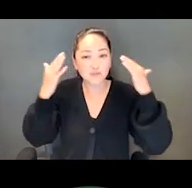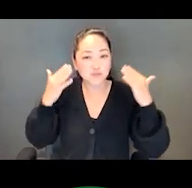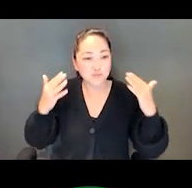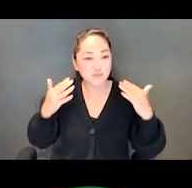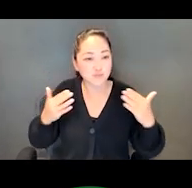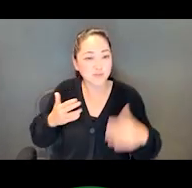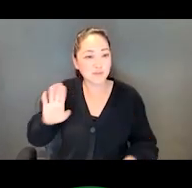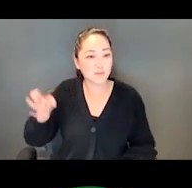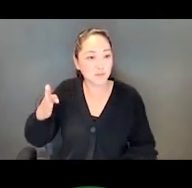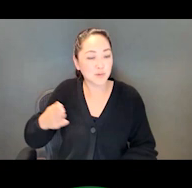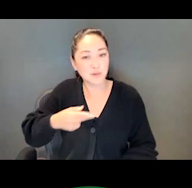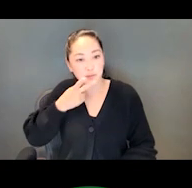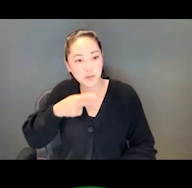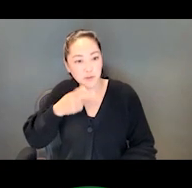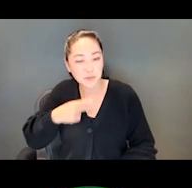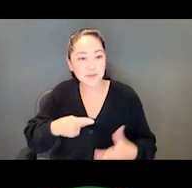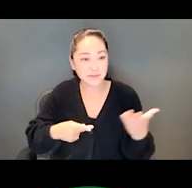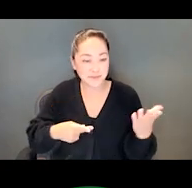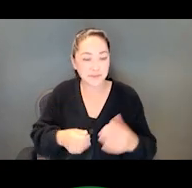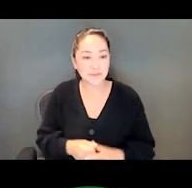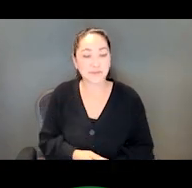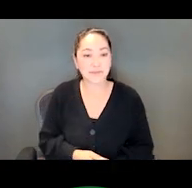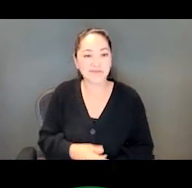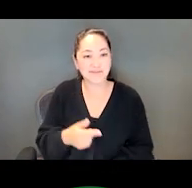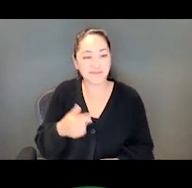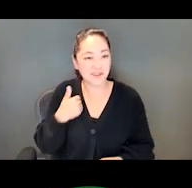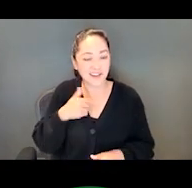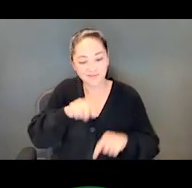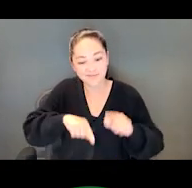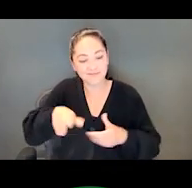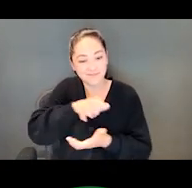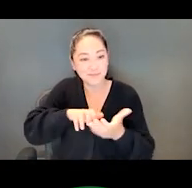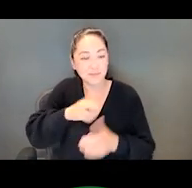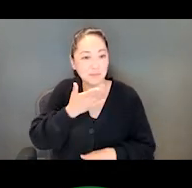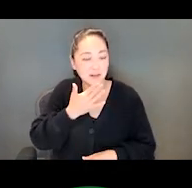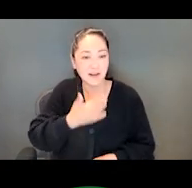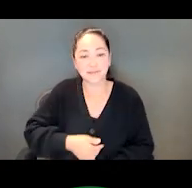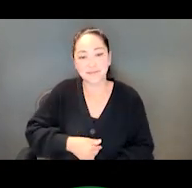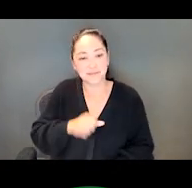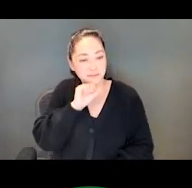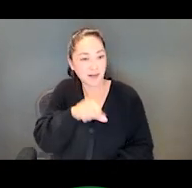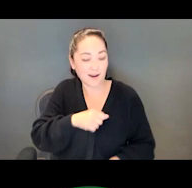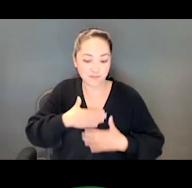It had different shades in it. I like to play around with color and my hair and recently